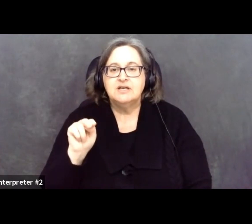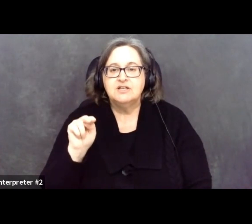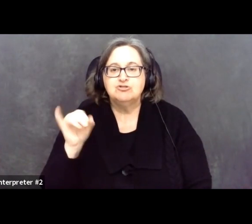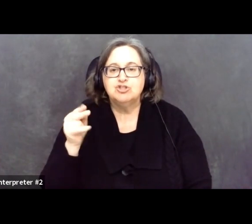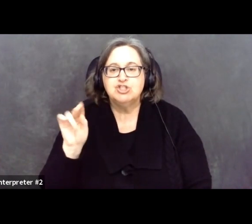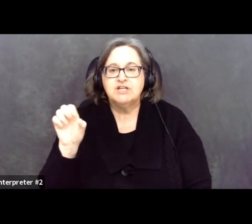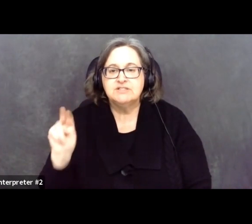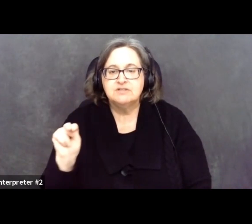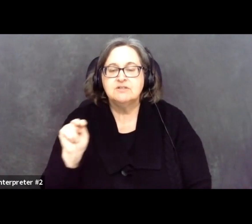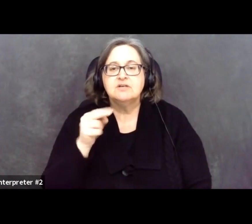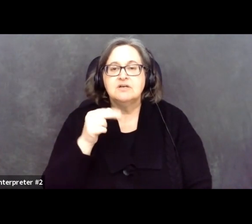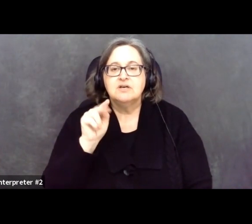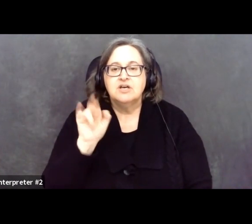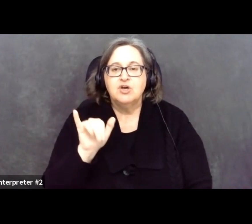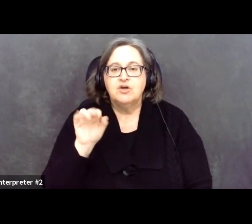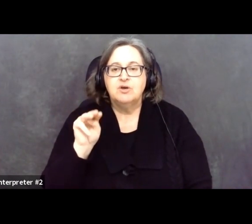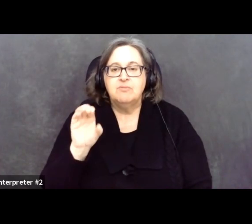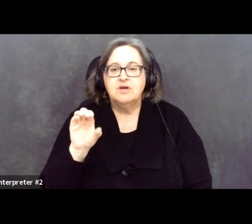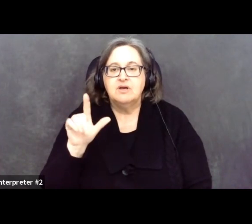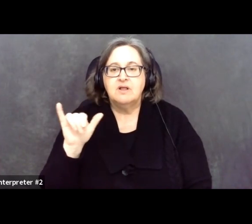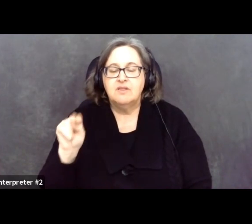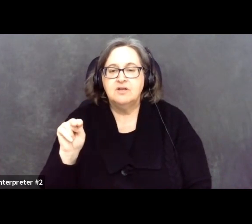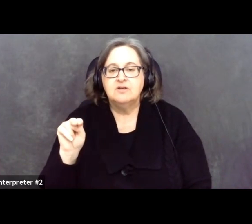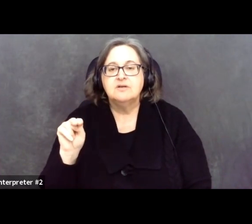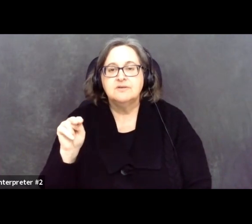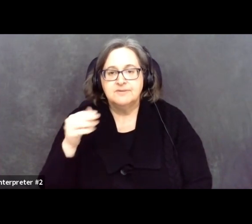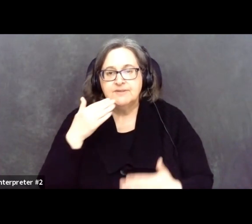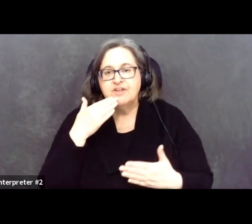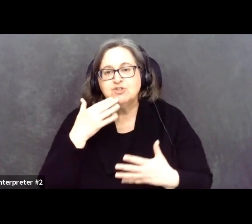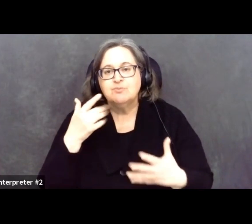and Hillary McClain. Thank you so much, Hillary for your presentation today.